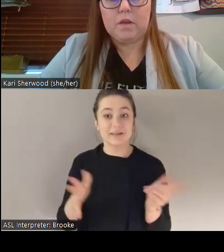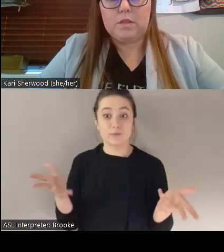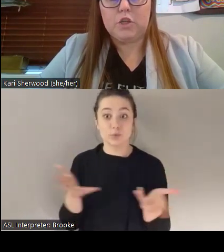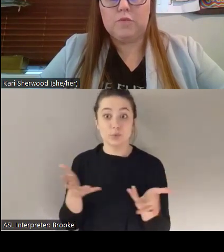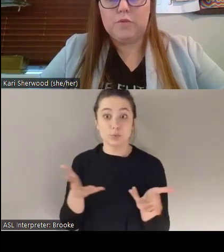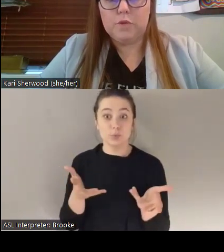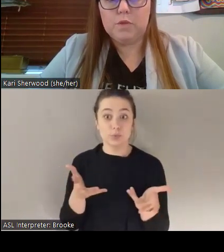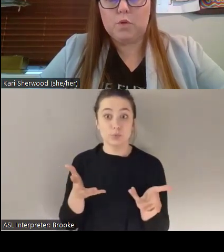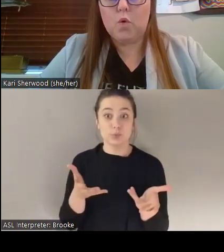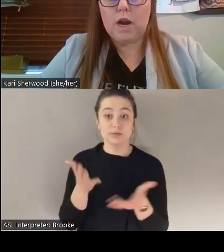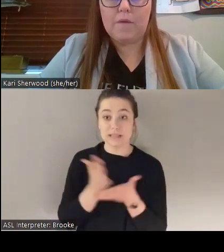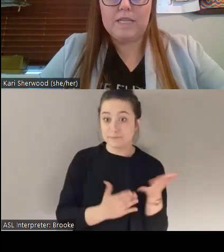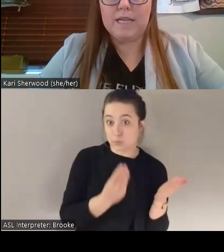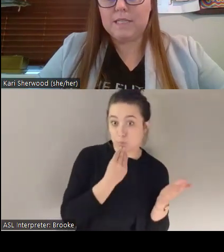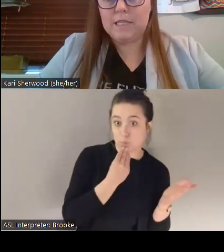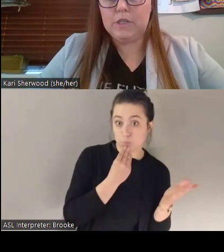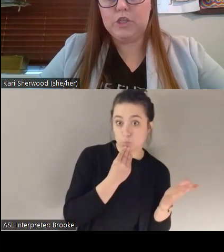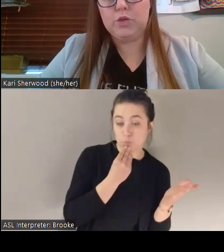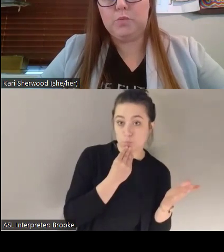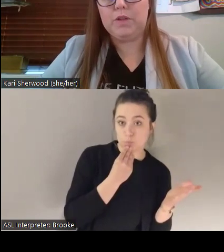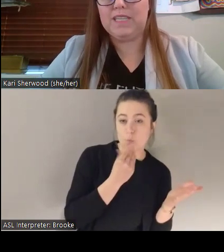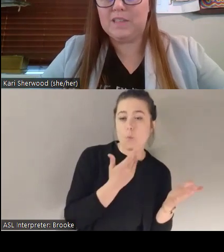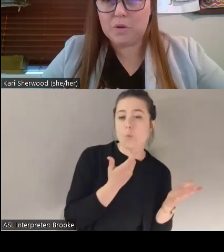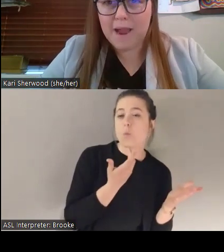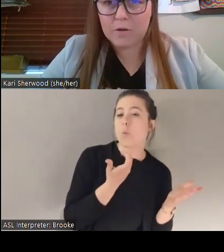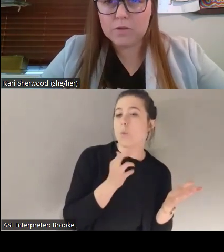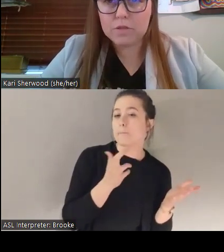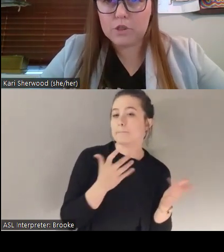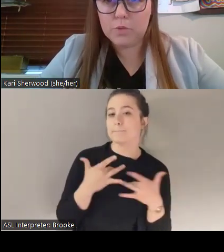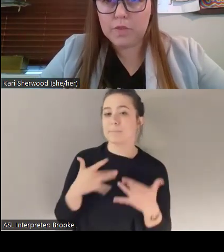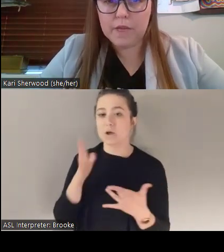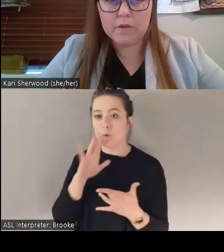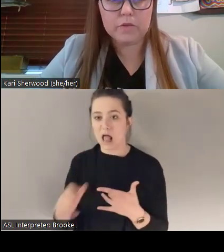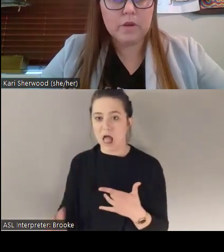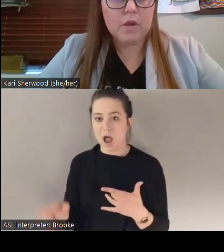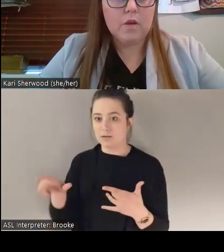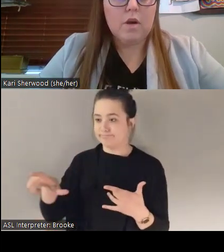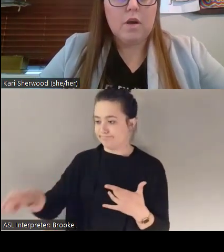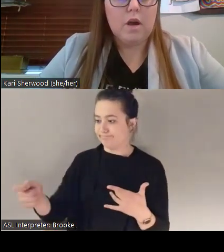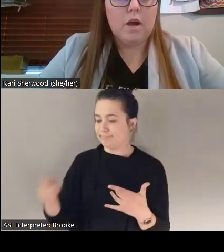to certain foods or have a tendency to put things in their mouth and chew on things.